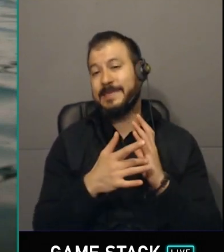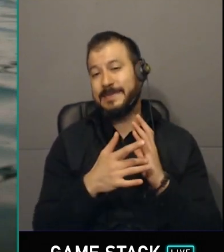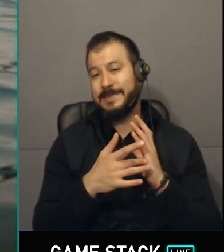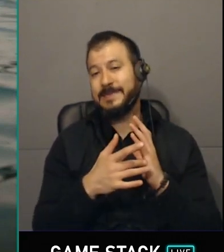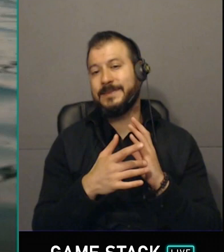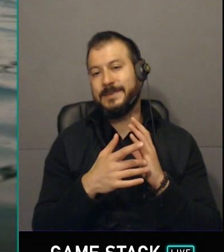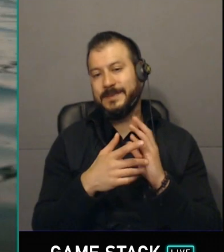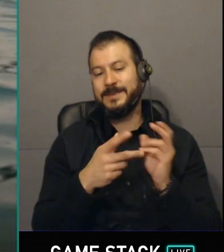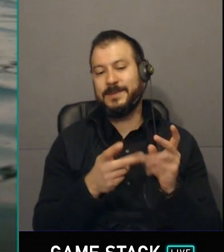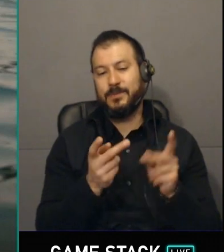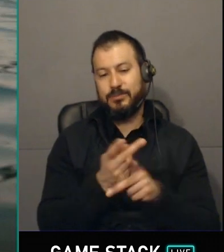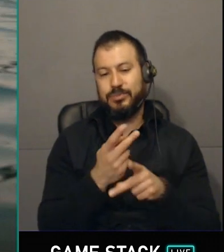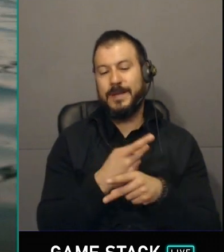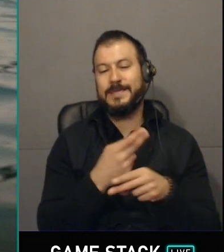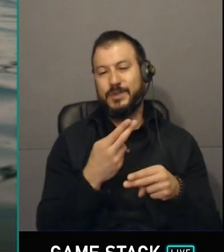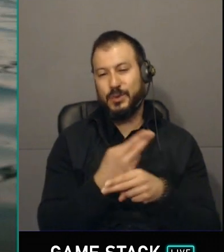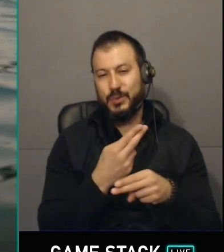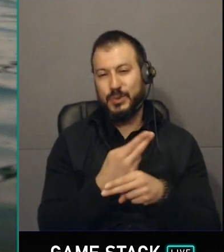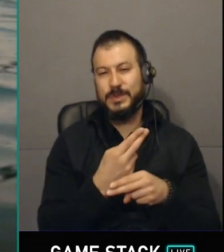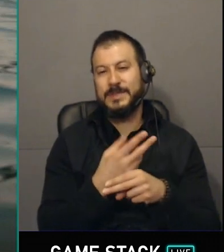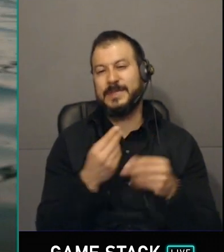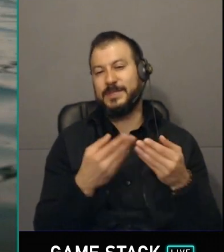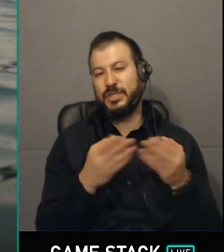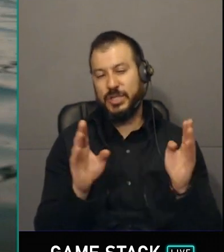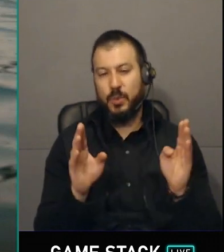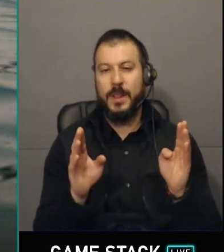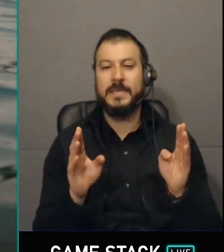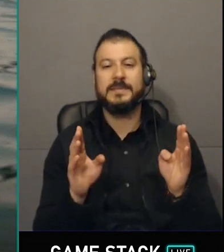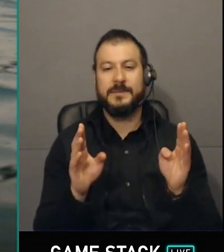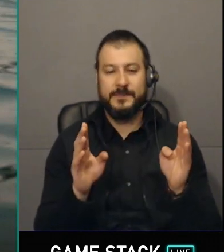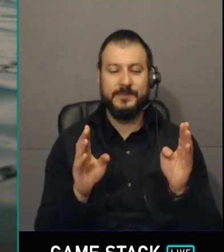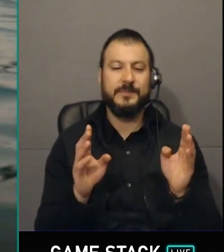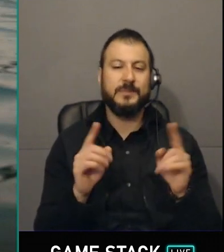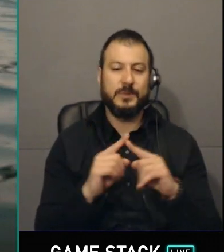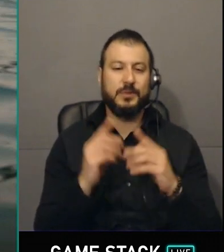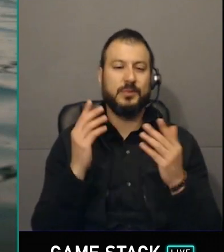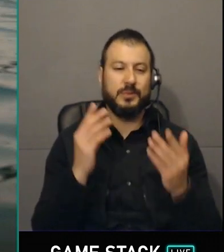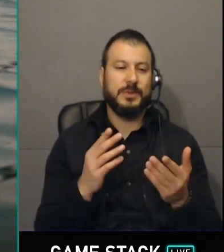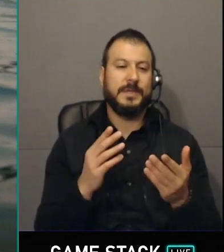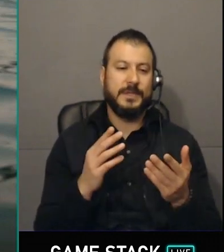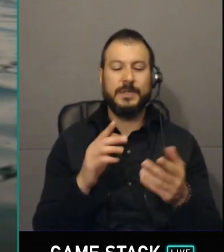product uses and generalize them to bring to tools for,